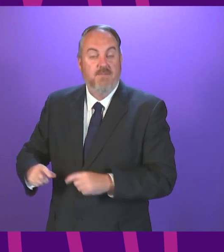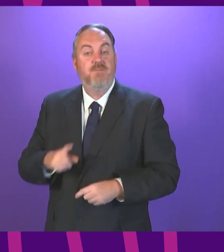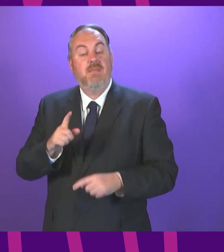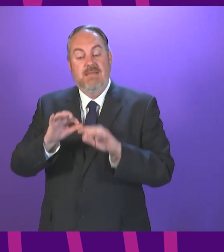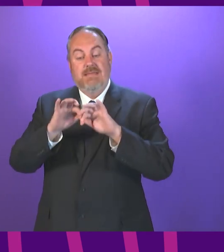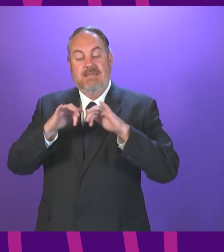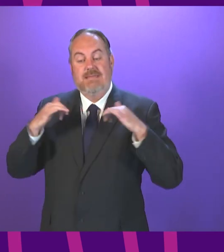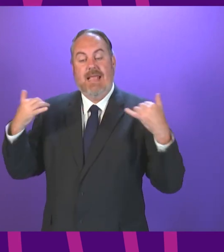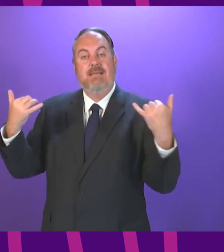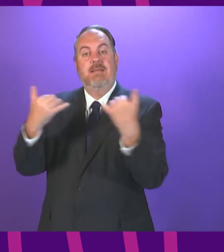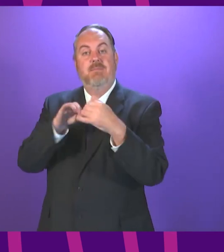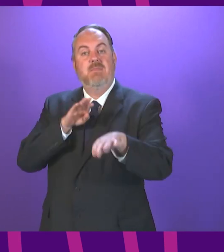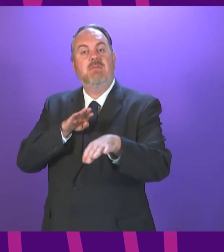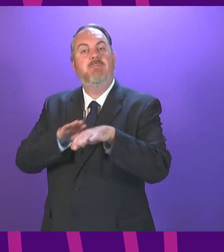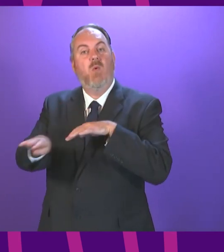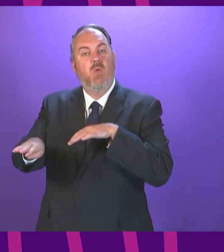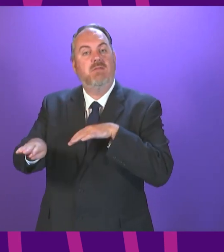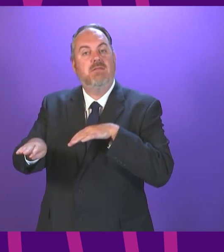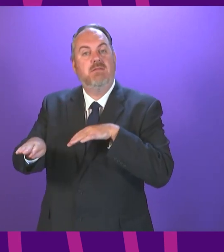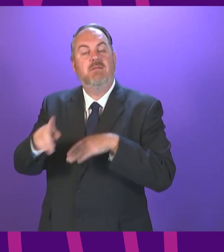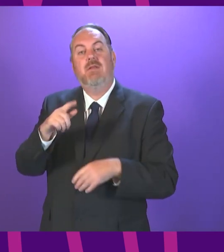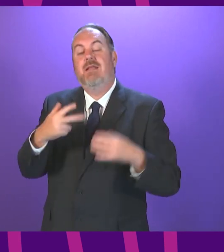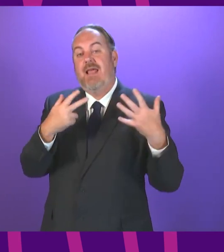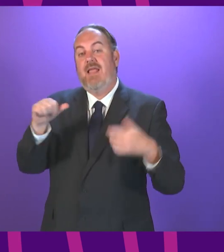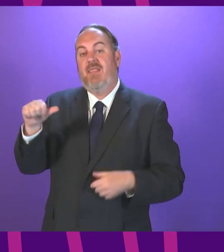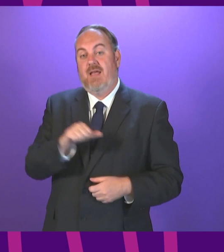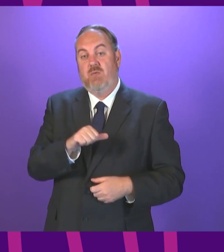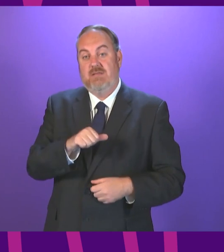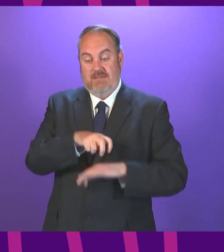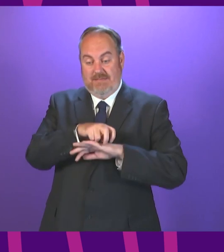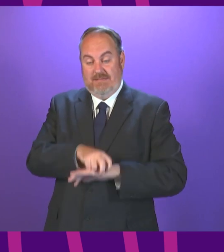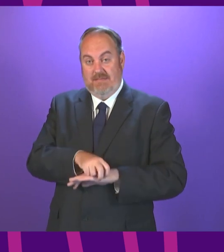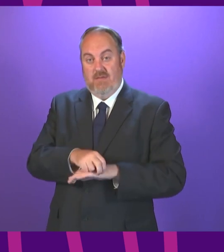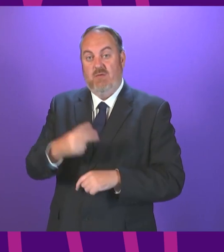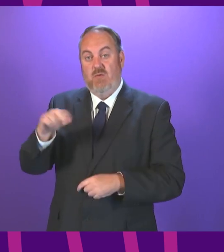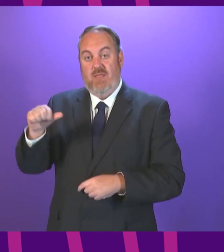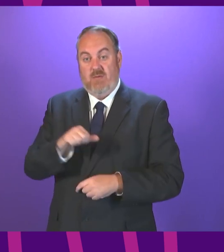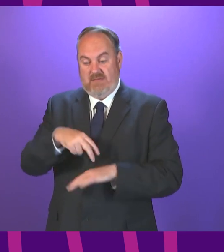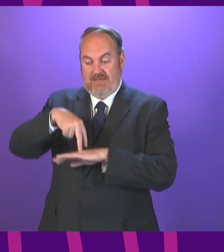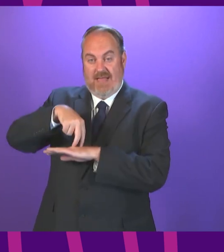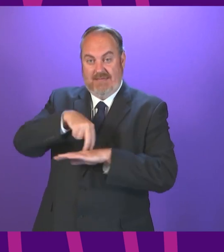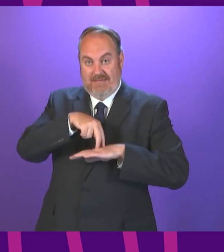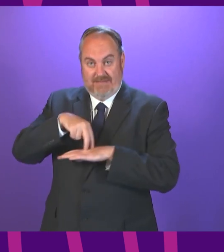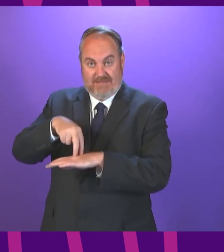but those will increase to 2,000 seated and 1,000 standing outdoors, and to 400 indoors. As they are